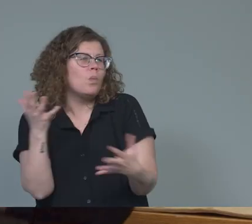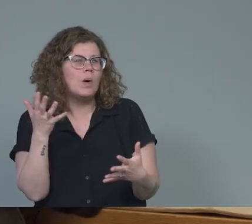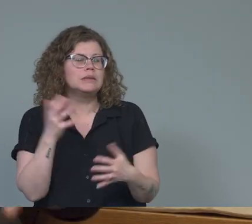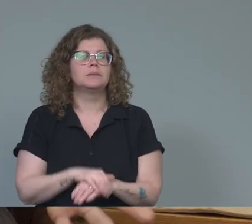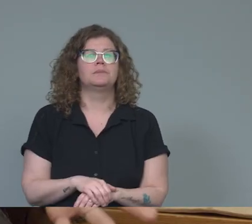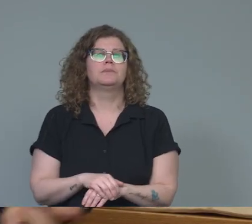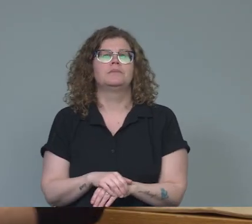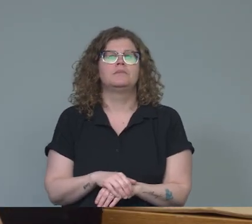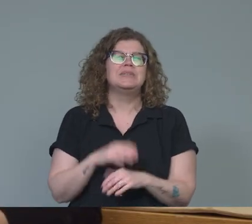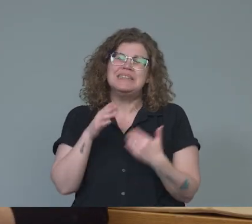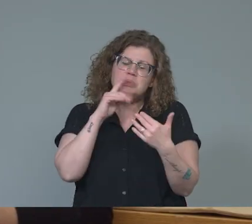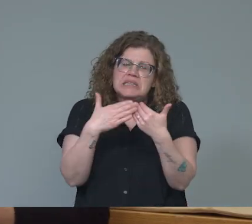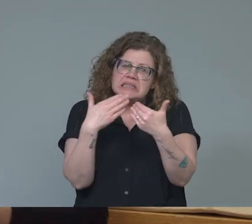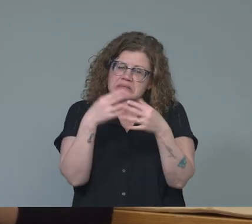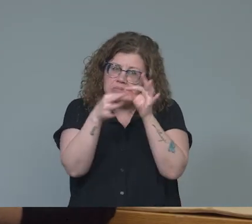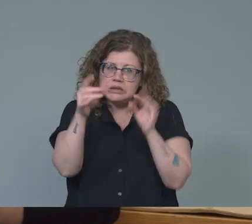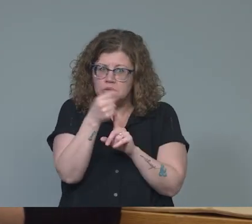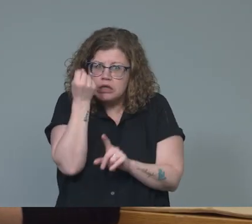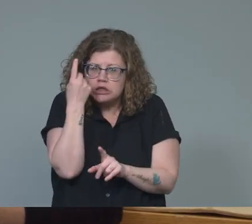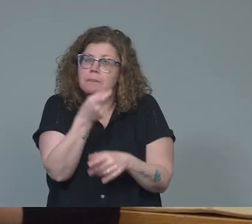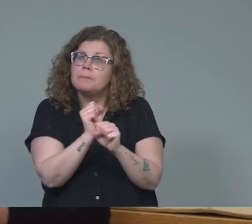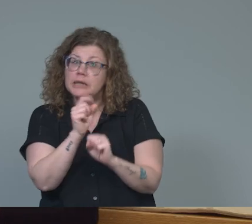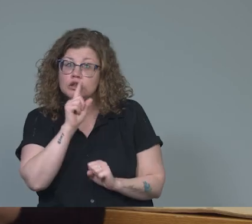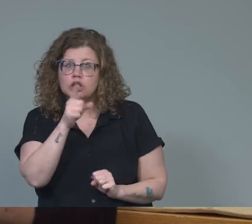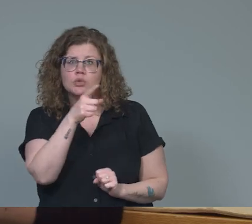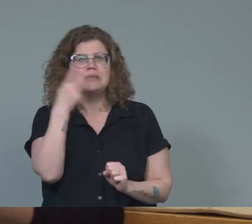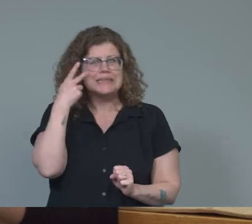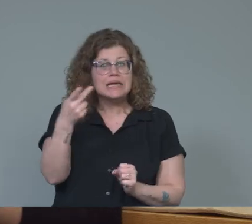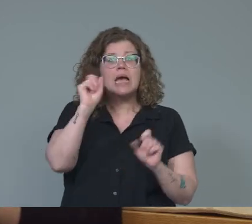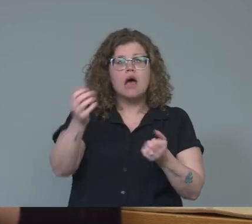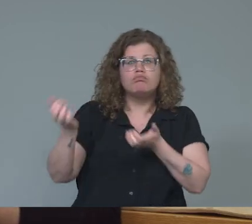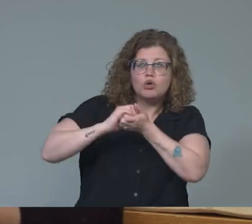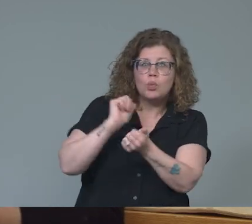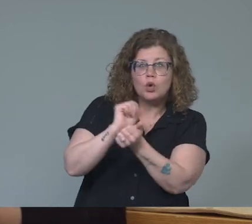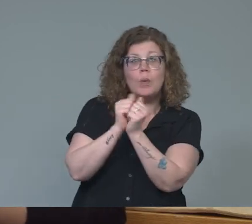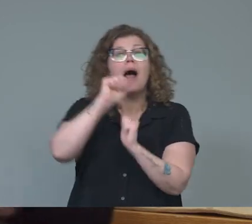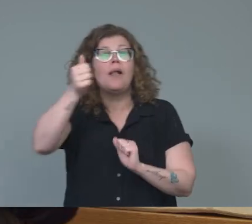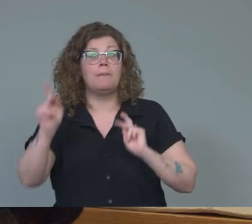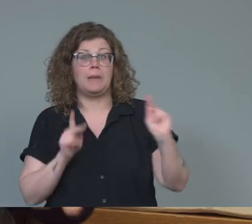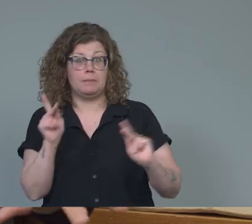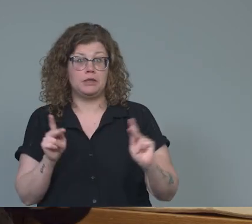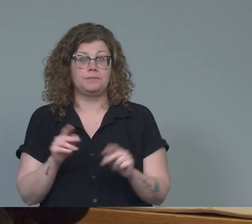because it's not taught in school, are new. And the project manager is that person who can translate